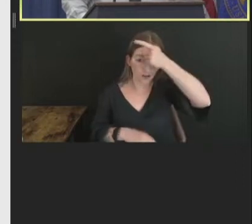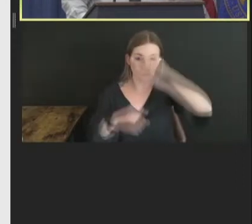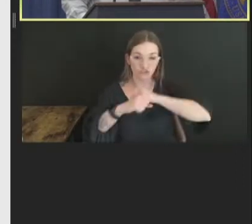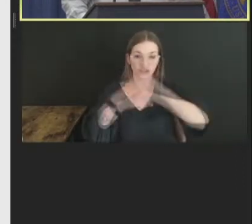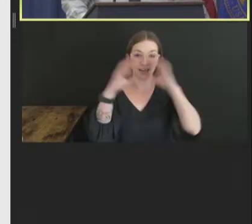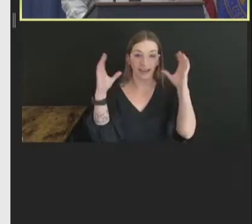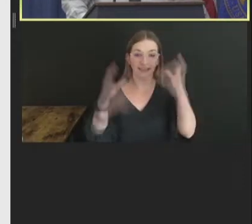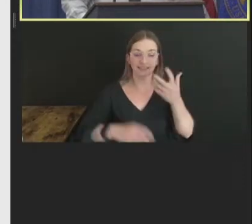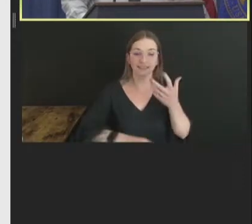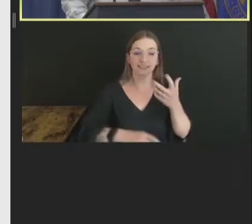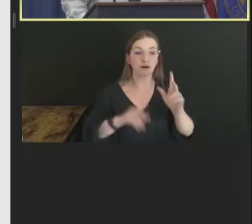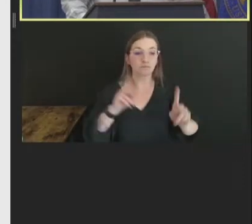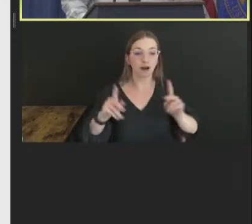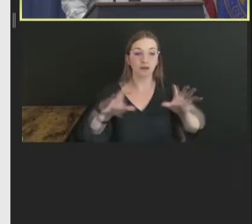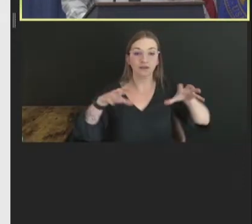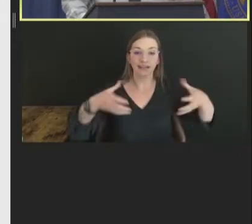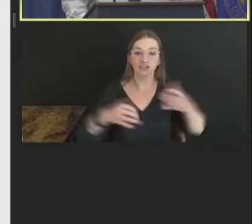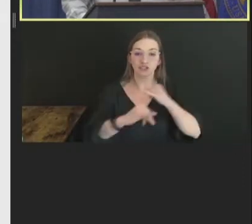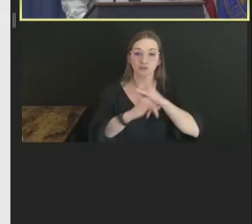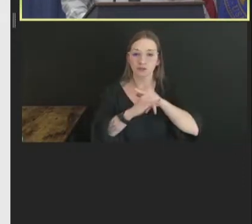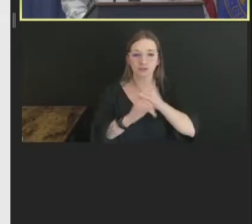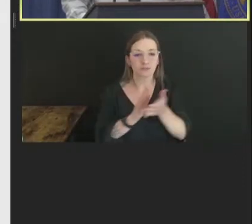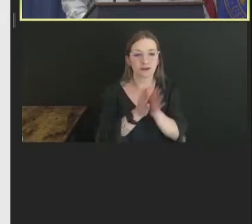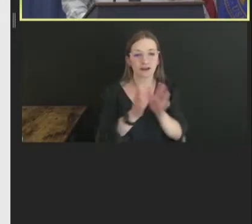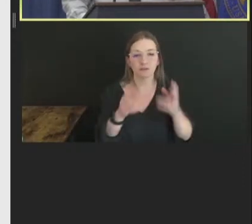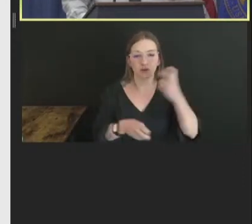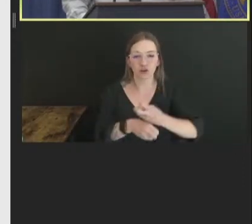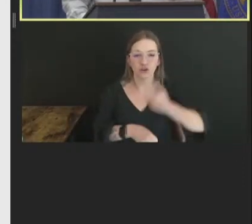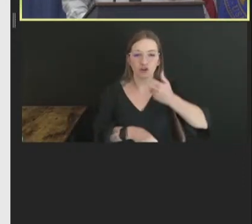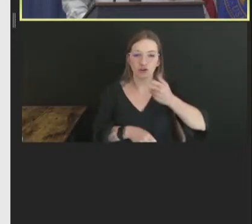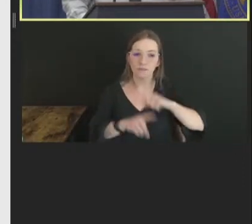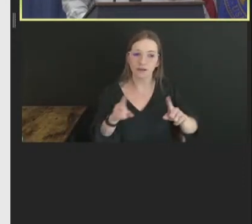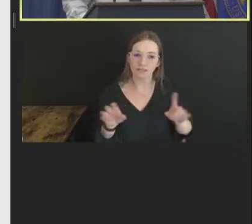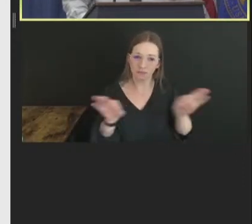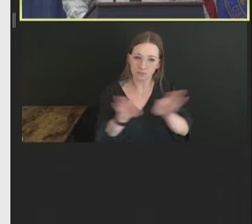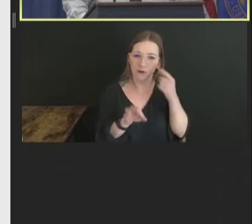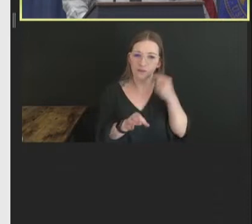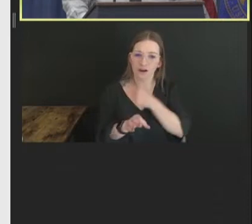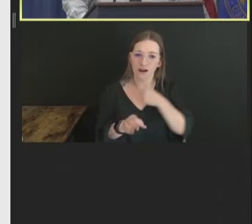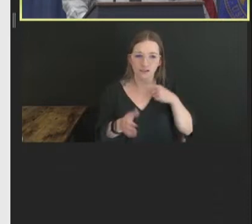that in terms of understanding whether there needs to be a change in our vaccination strategy. And I